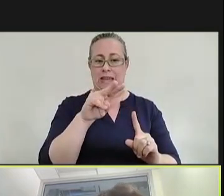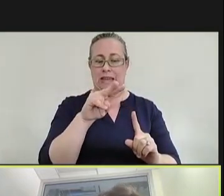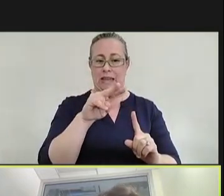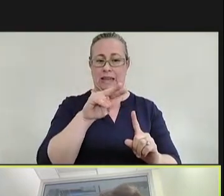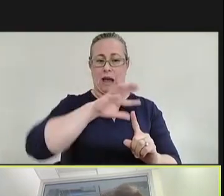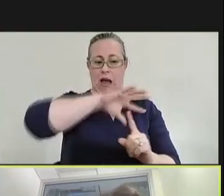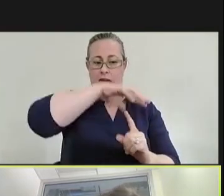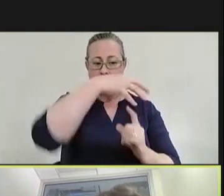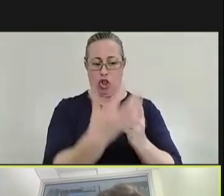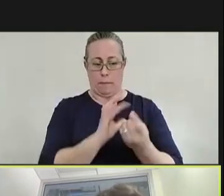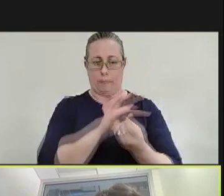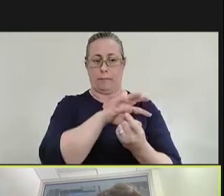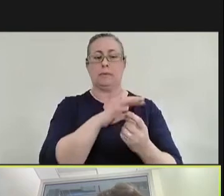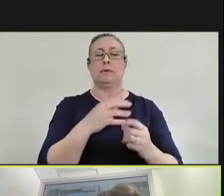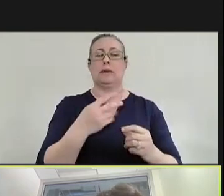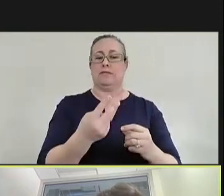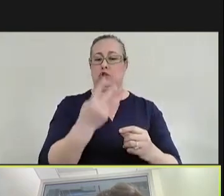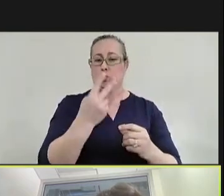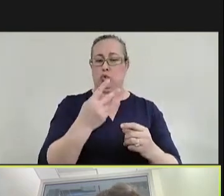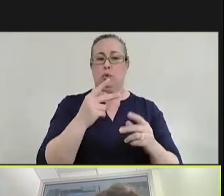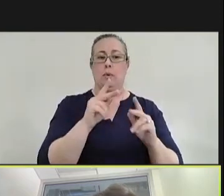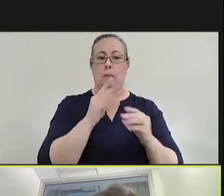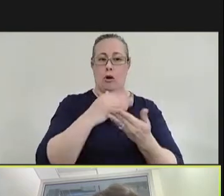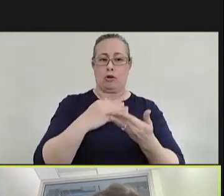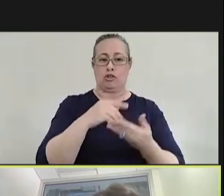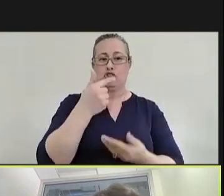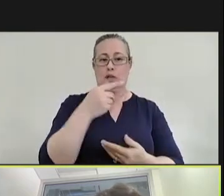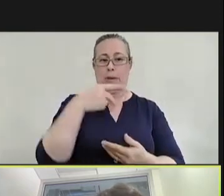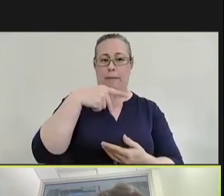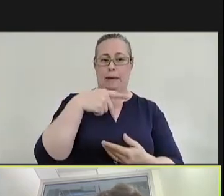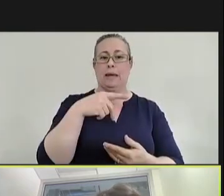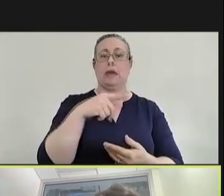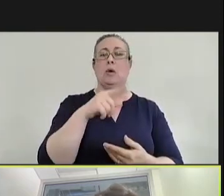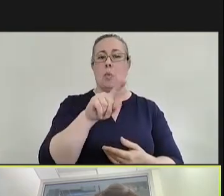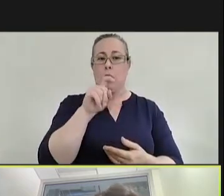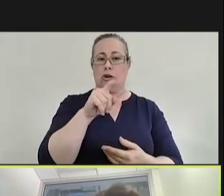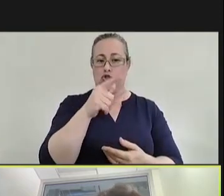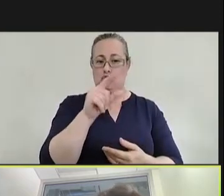So there are two parts to it. There's GP120 and GP41. And so there's been a lot of work done